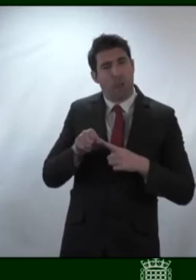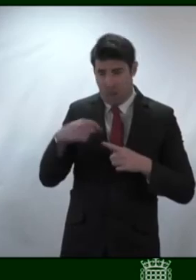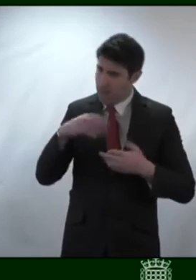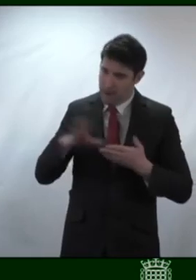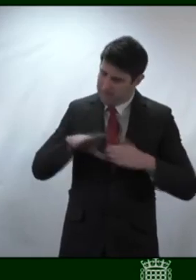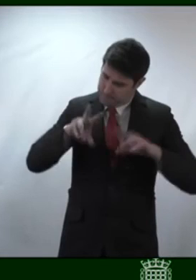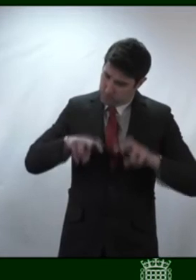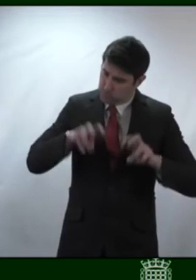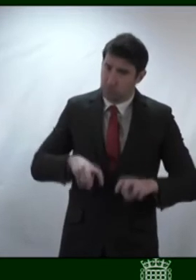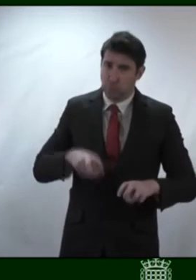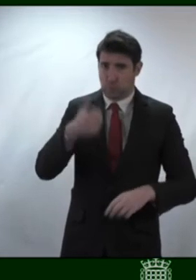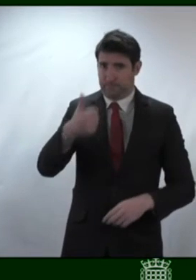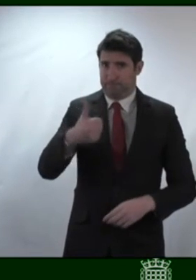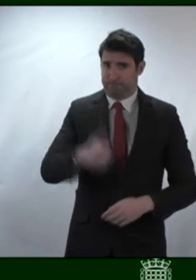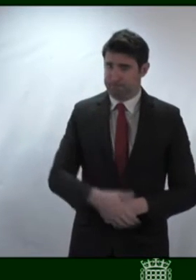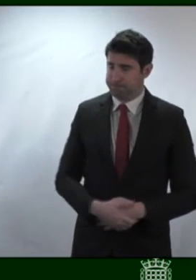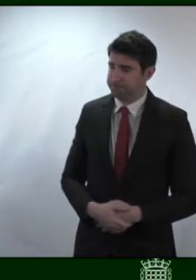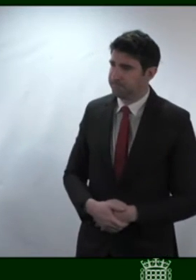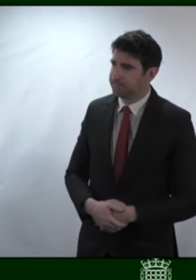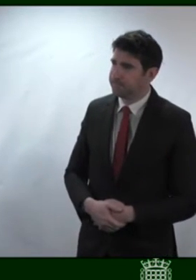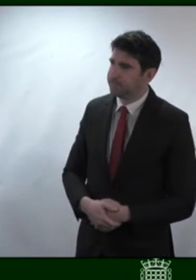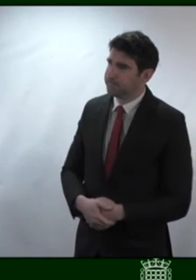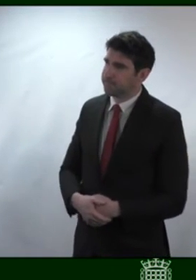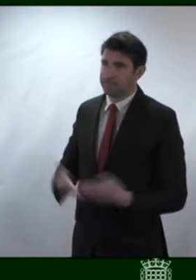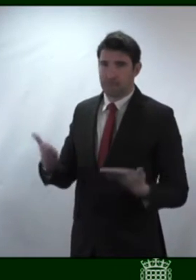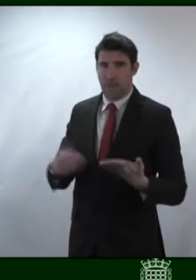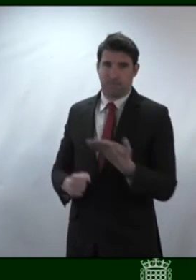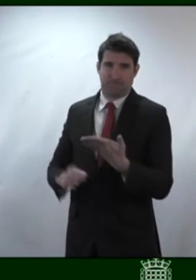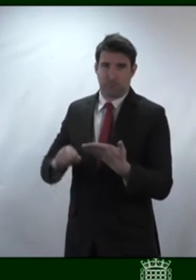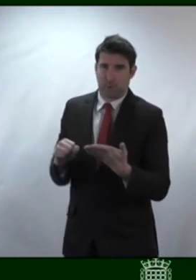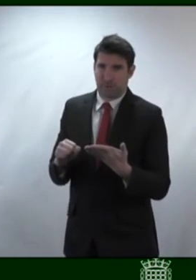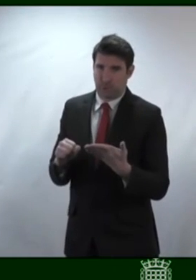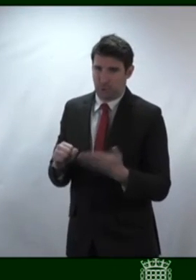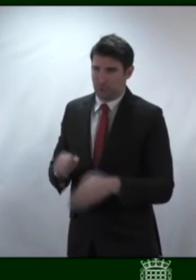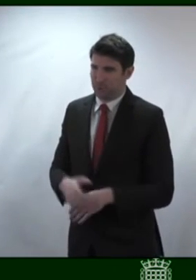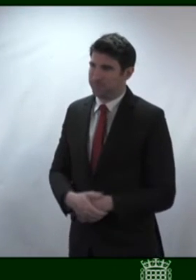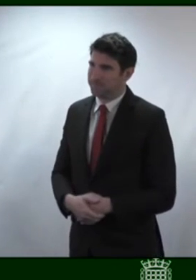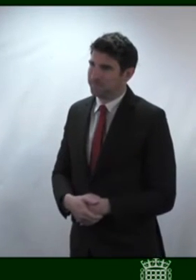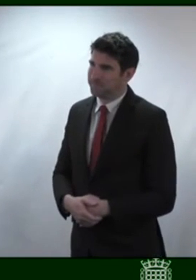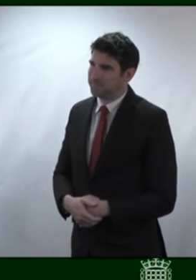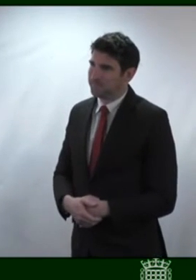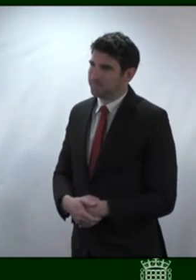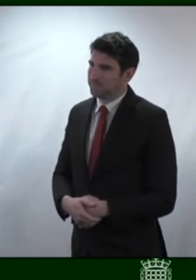Engagements >> Ronnie Cowan (Inverclyde) (SNP) [V]